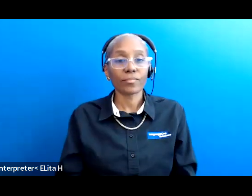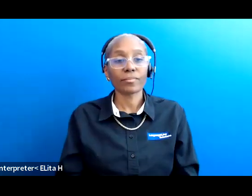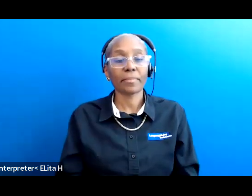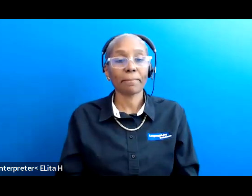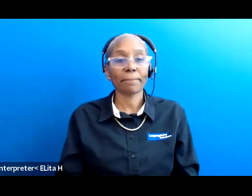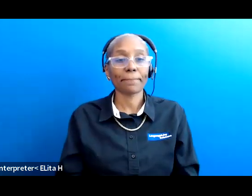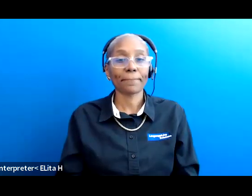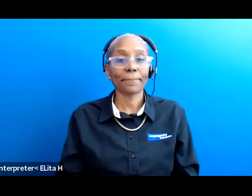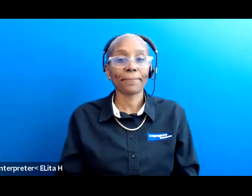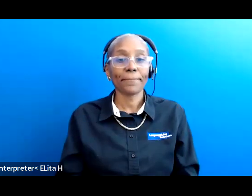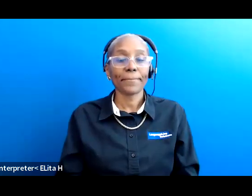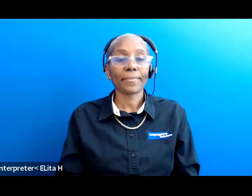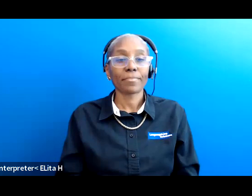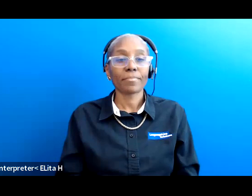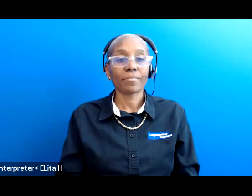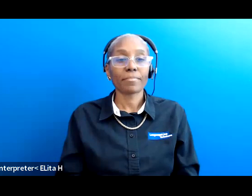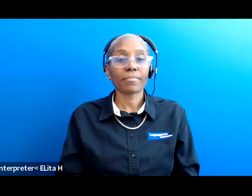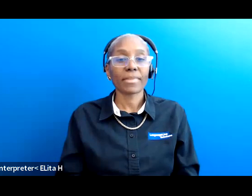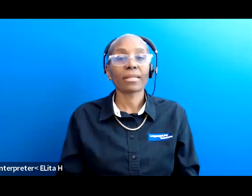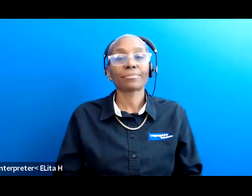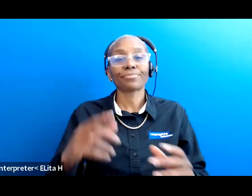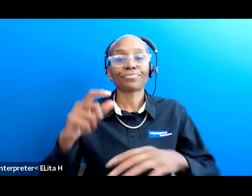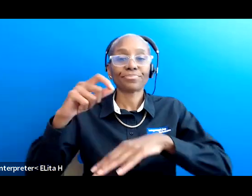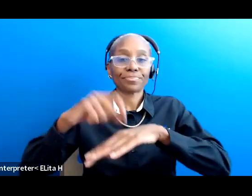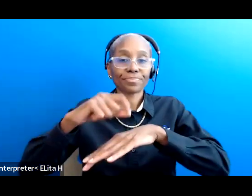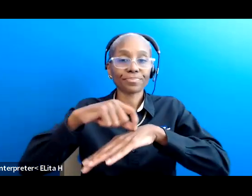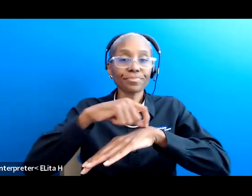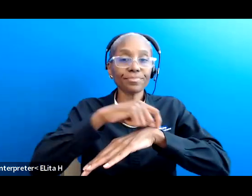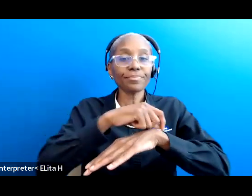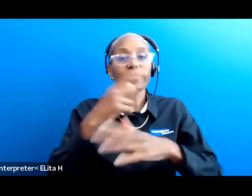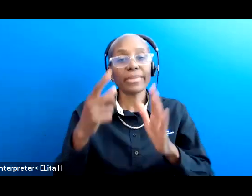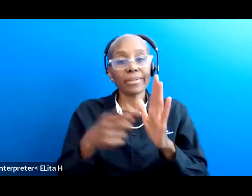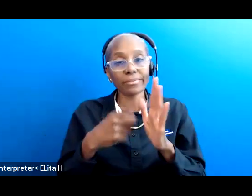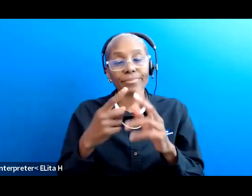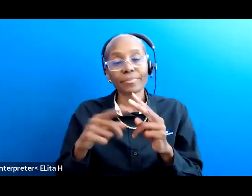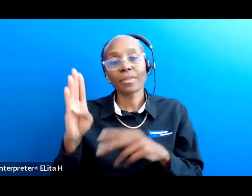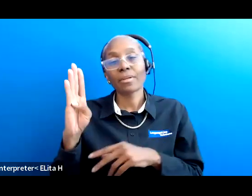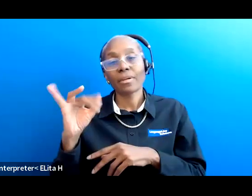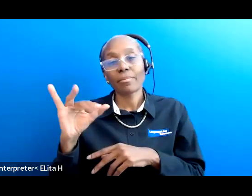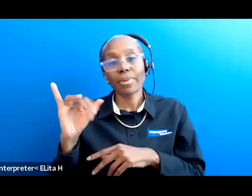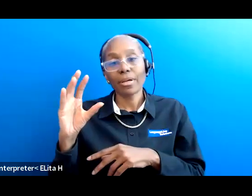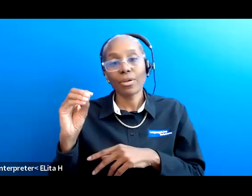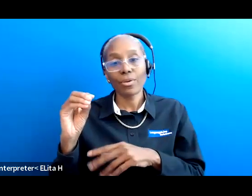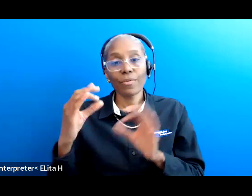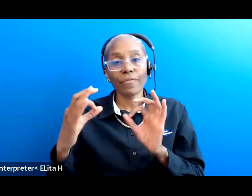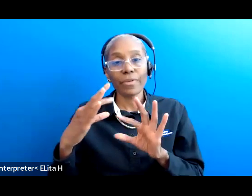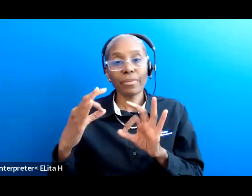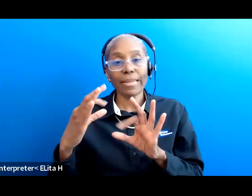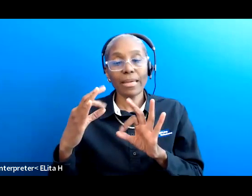They'll do some acupuncture, they'll do some biofeedback, they'll use distractions.